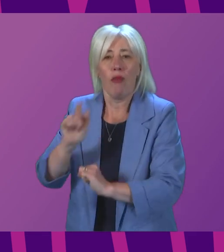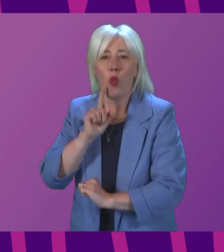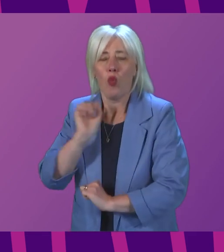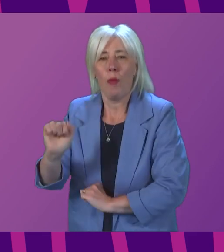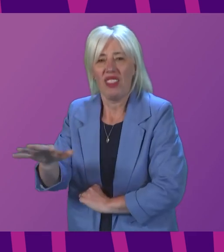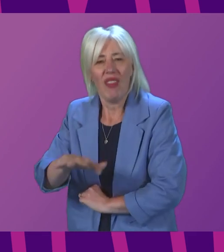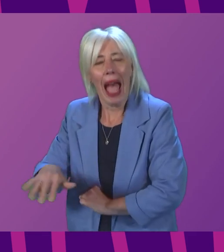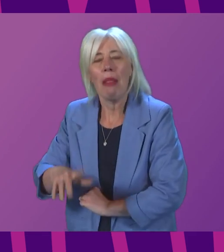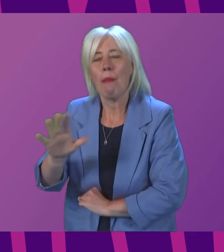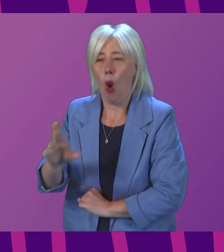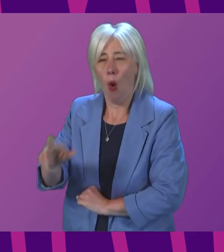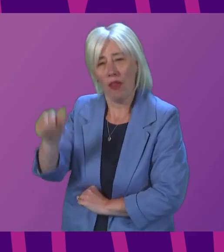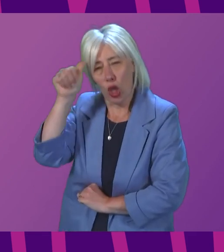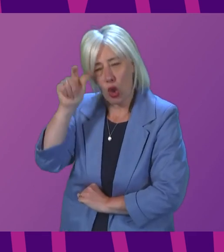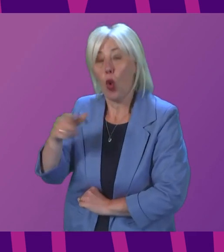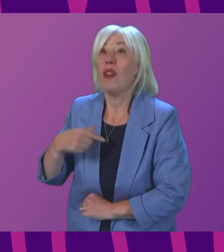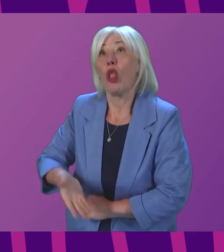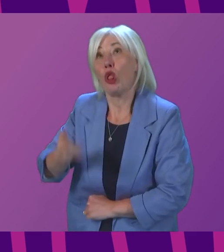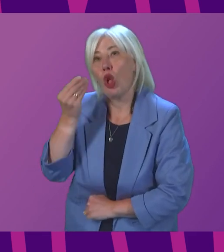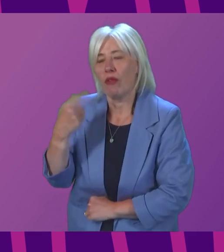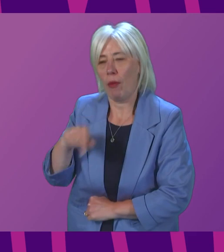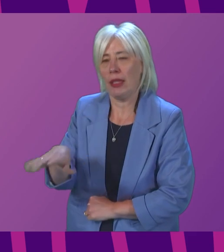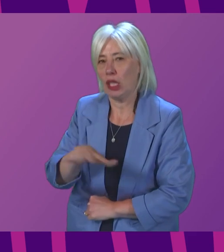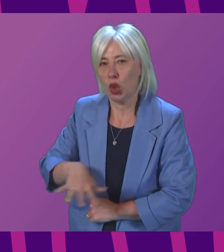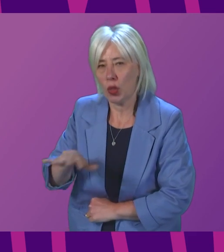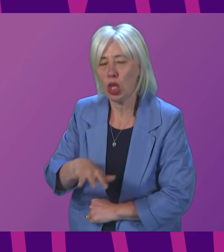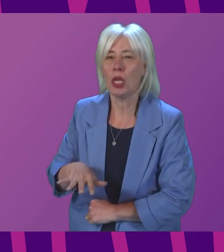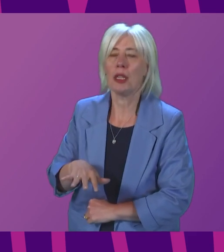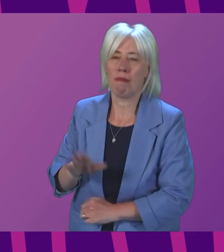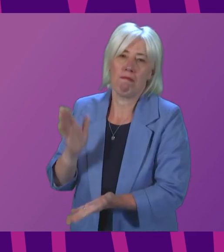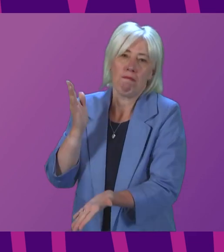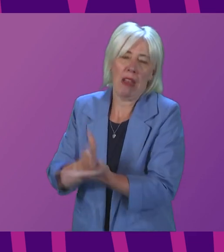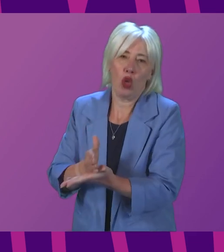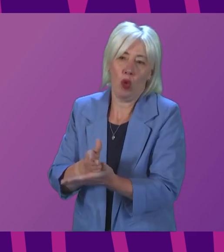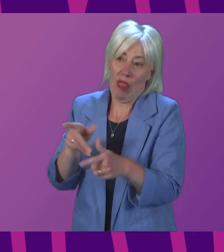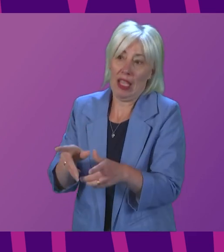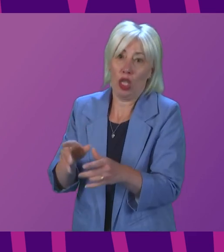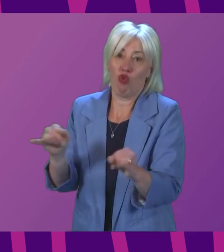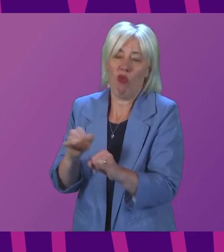them some assurance that lessons are being learned to ensure that such a tragedy never